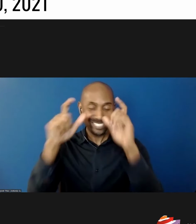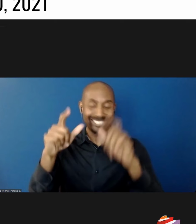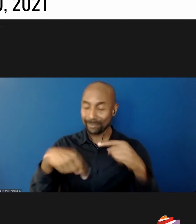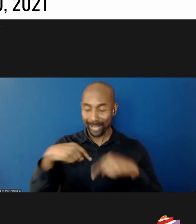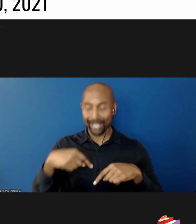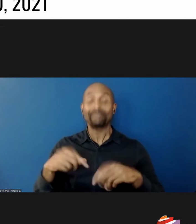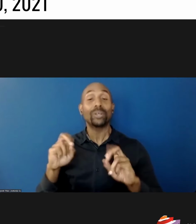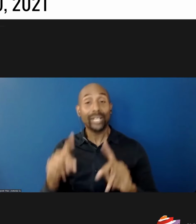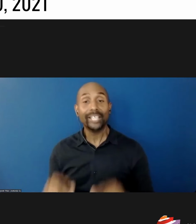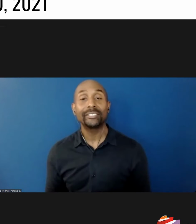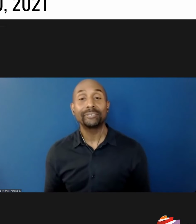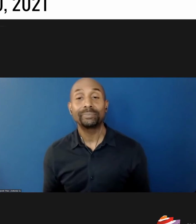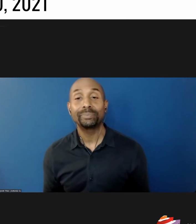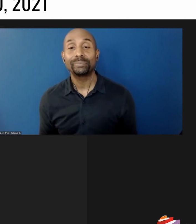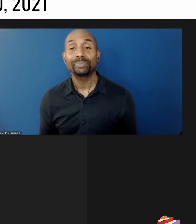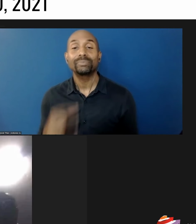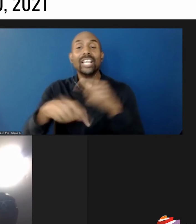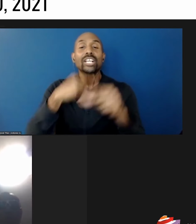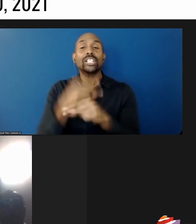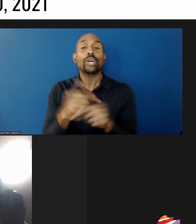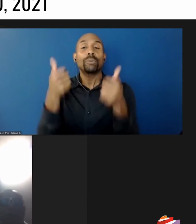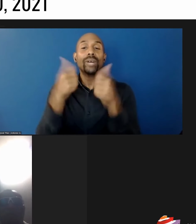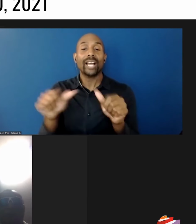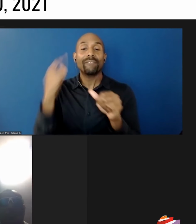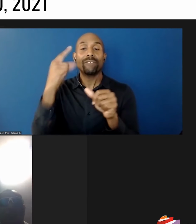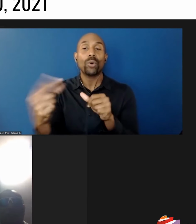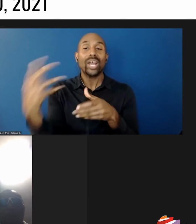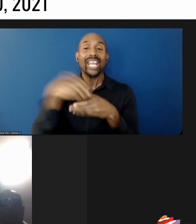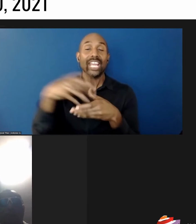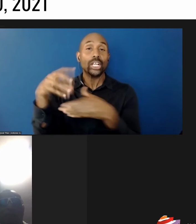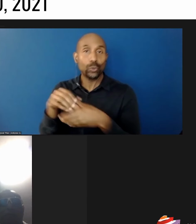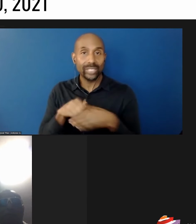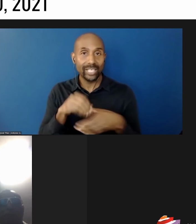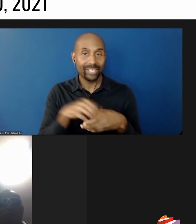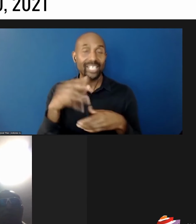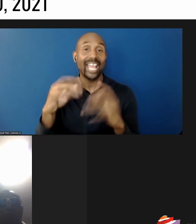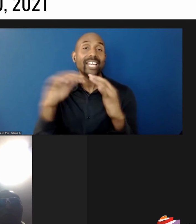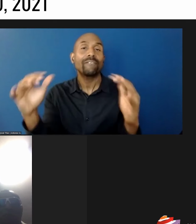What should be the global effort for inclusivity and diversity?